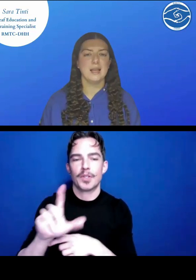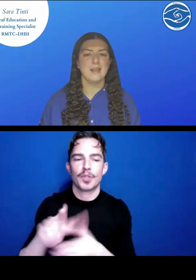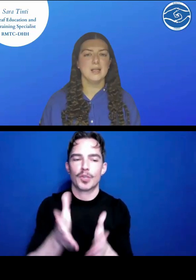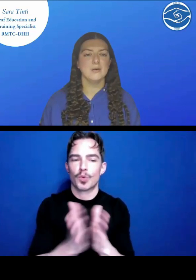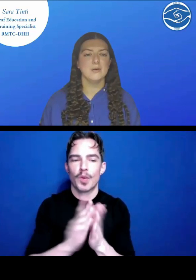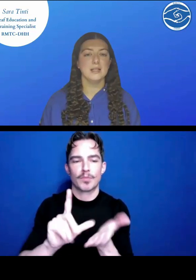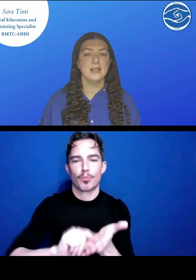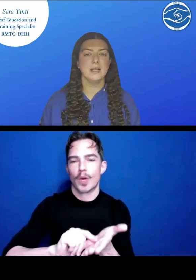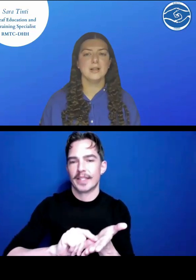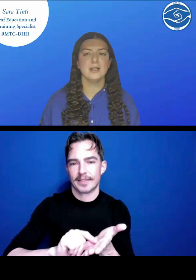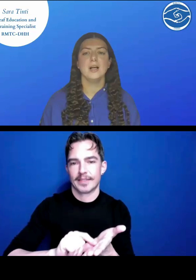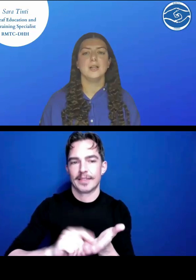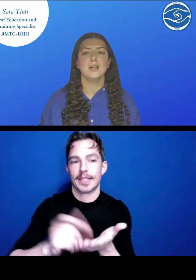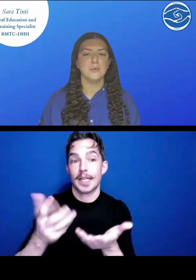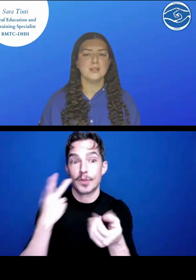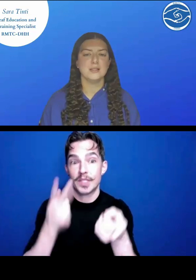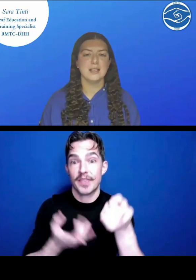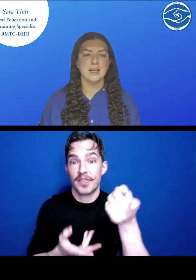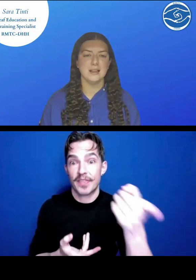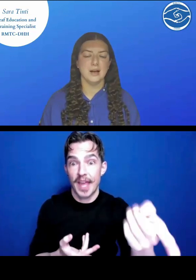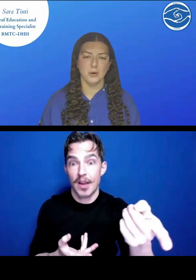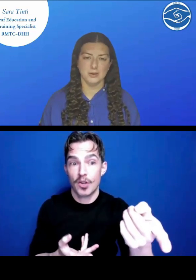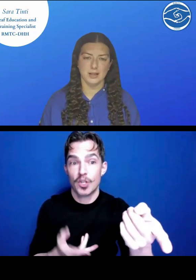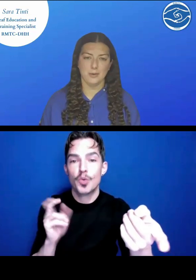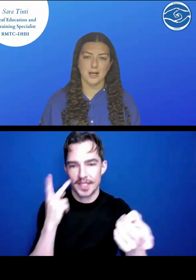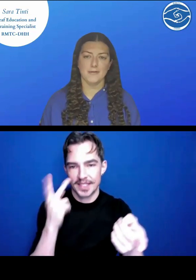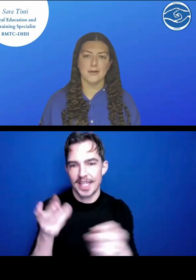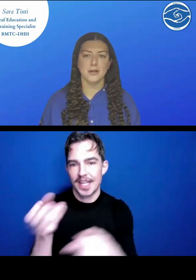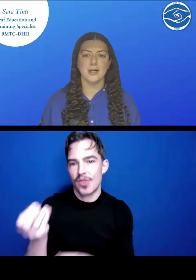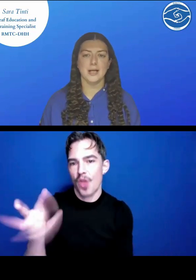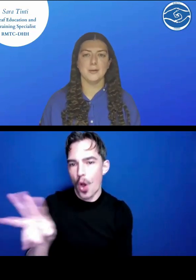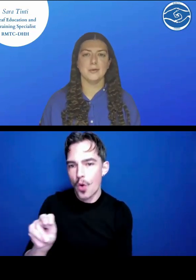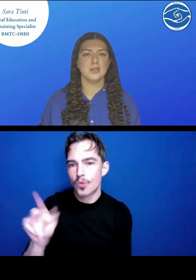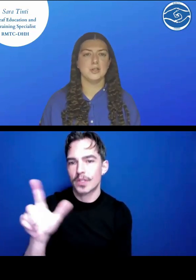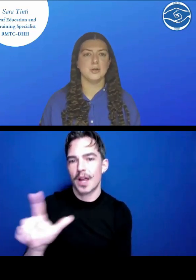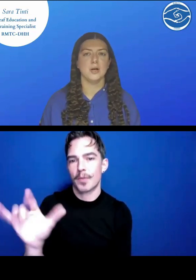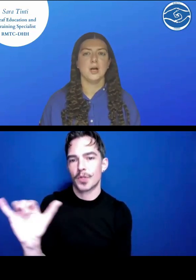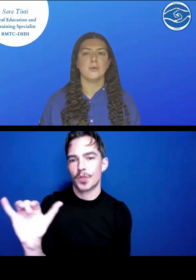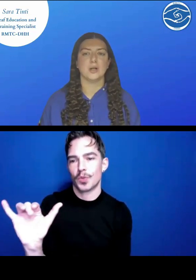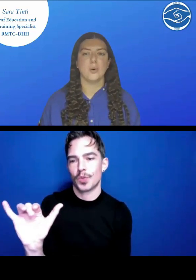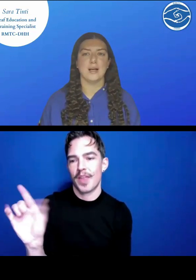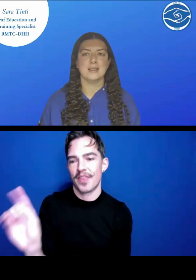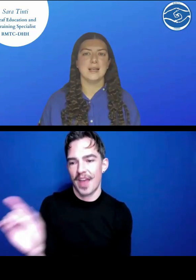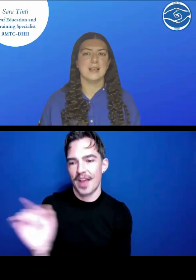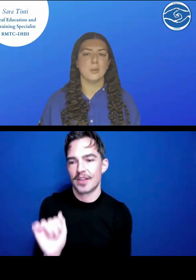anything that you see here, you will see in the own library for you to be able to request and